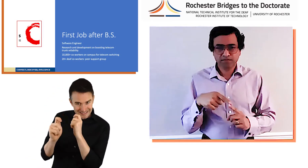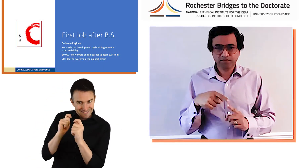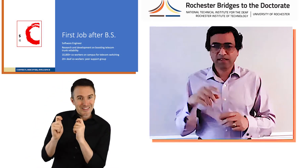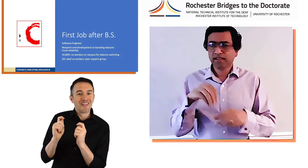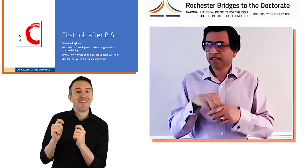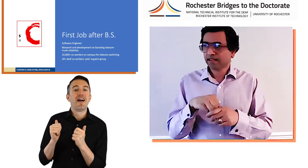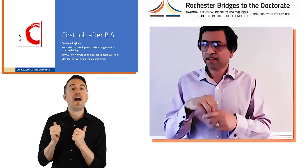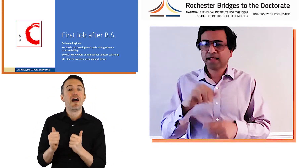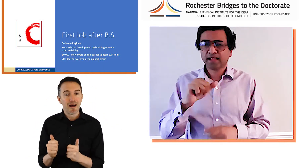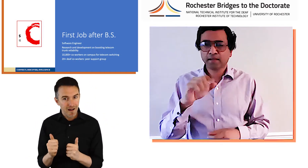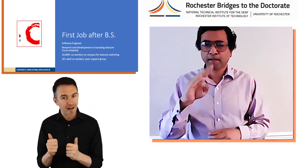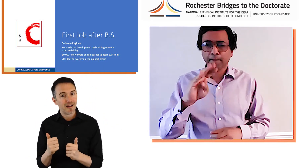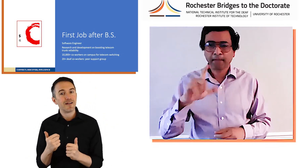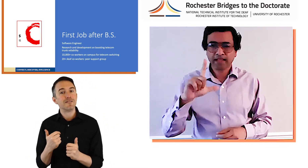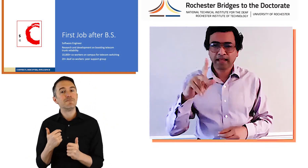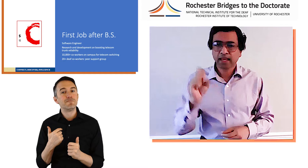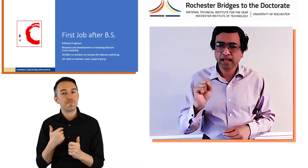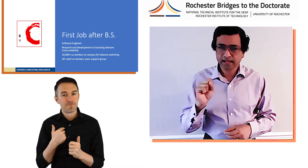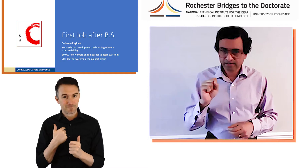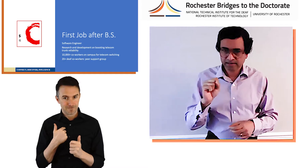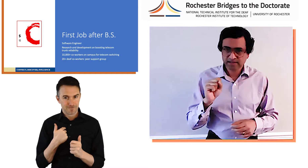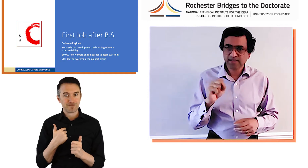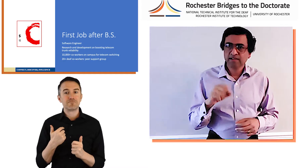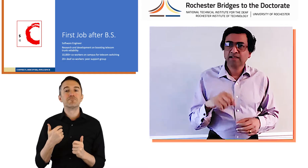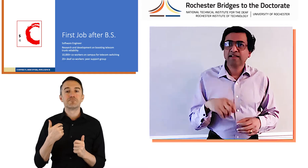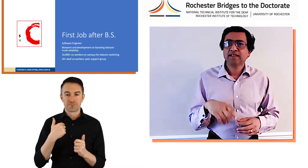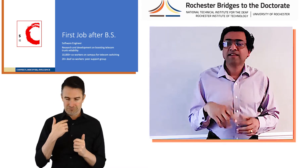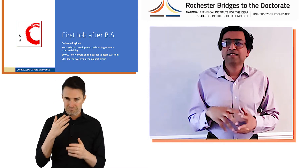Fortunately, I was able to get the job working in Bell Labs.